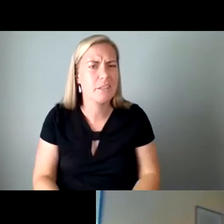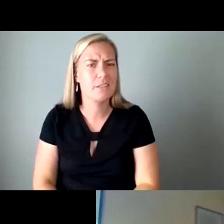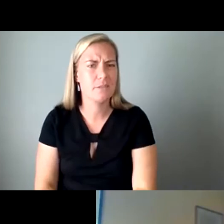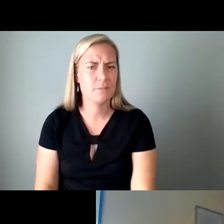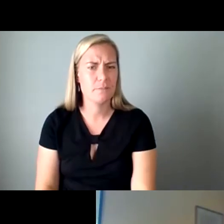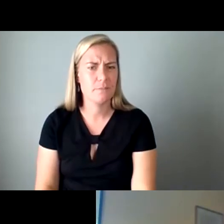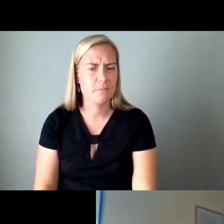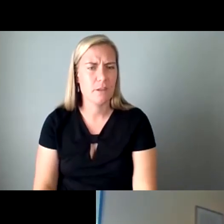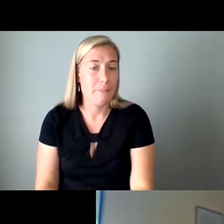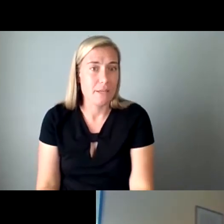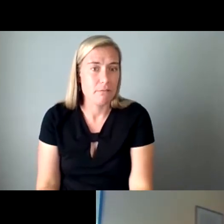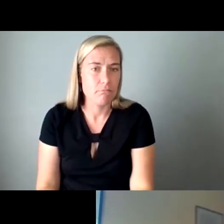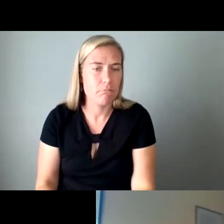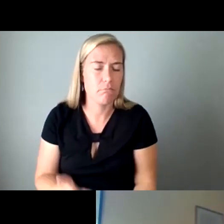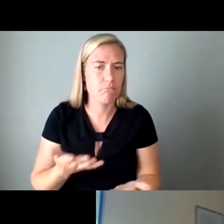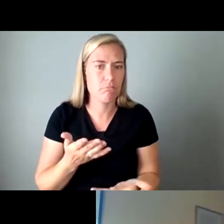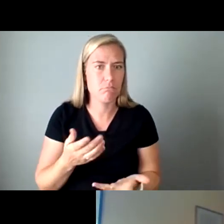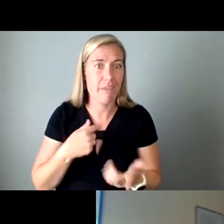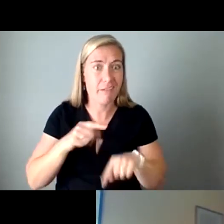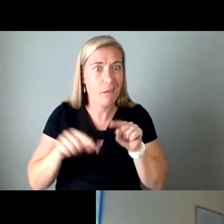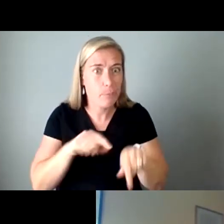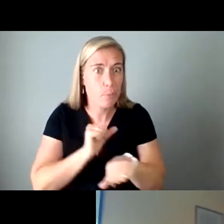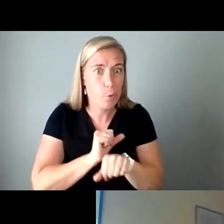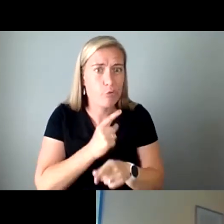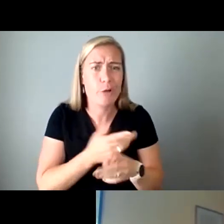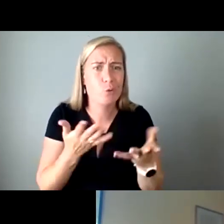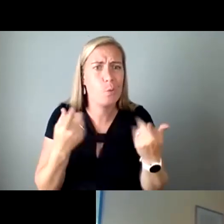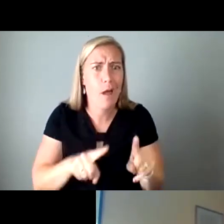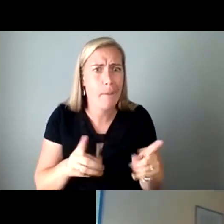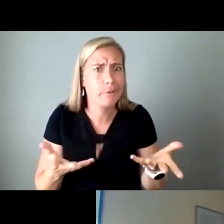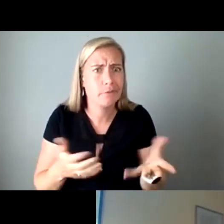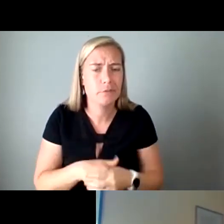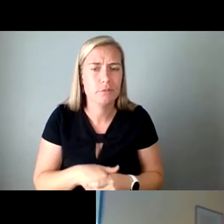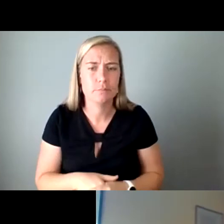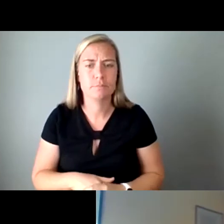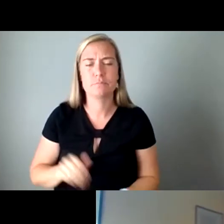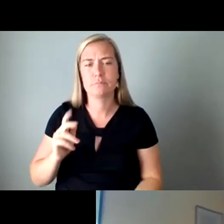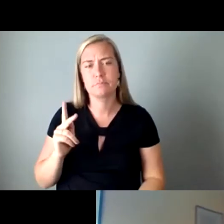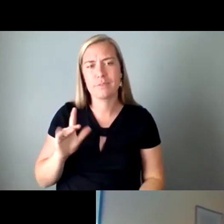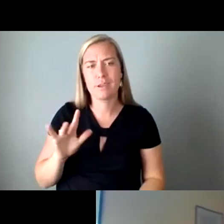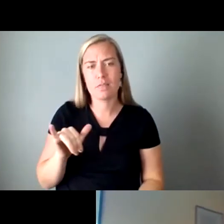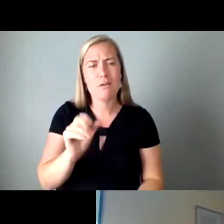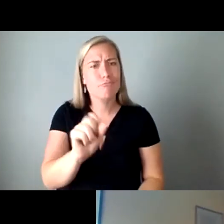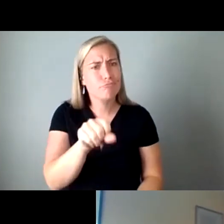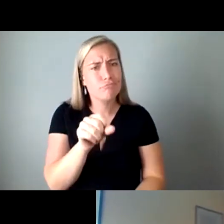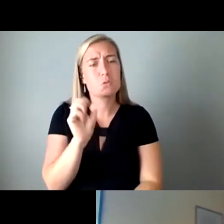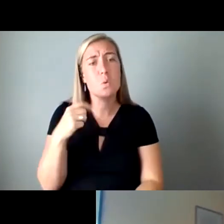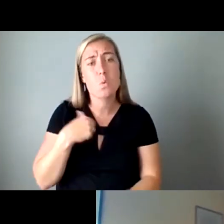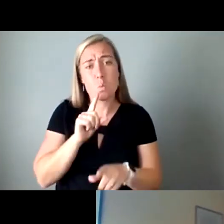What I mean, if I can't come to work what happens then? We actually developed a policy